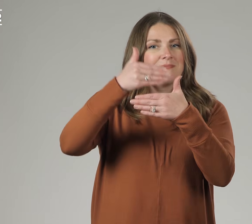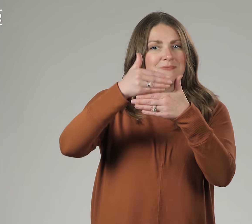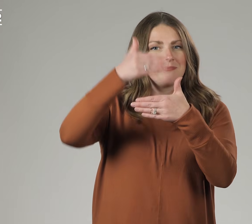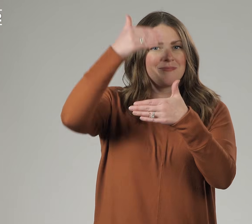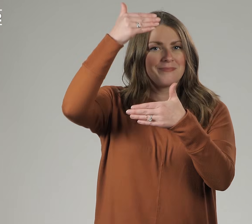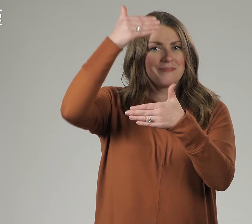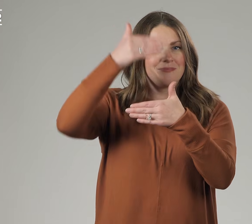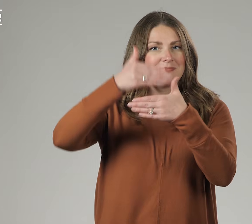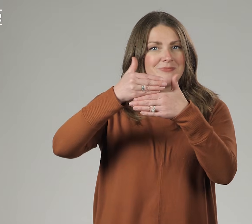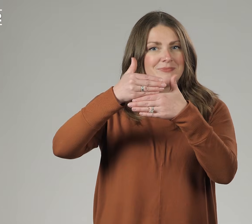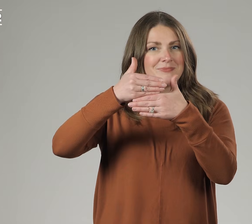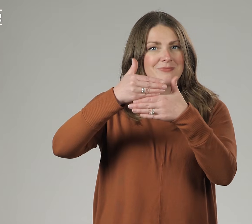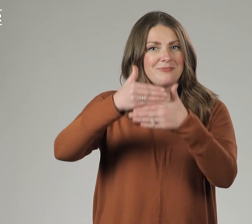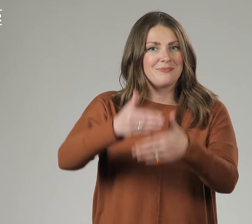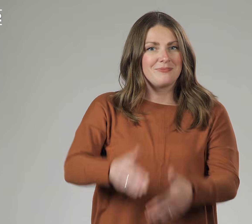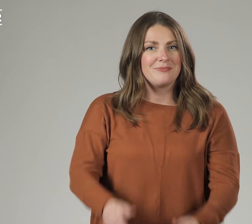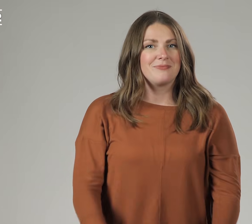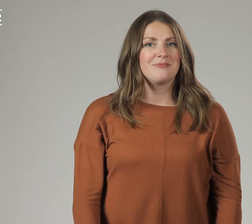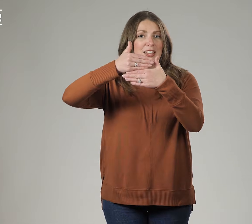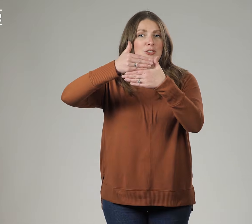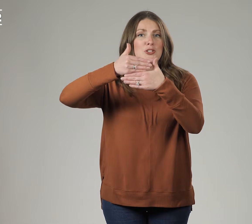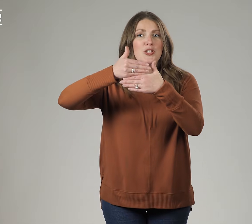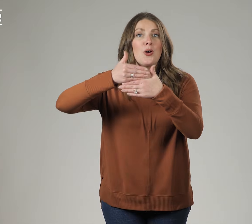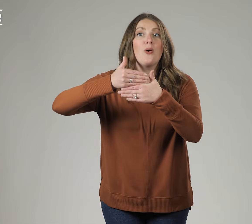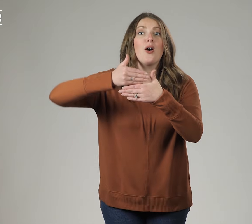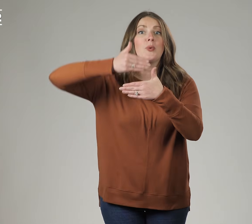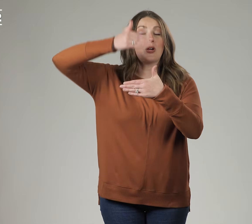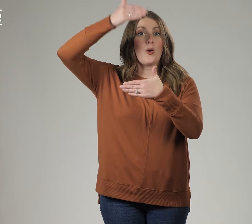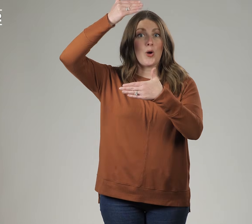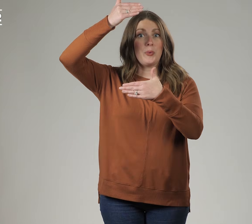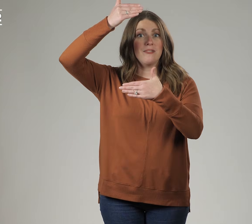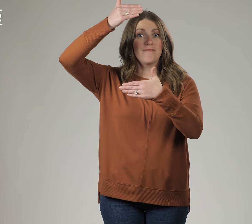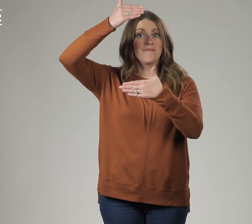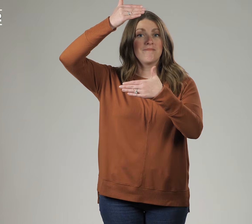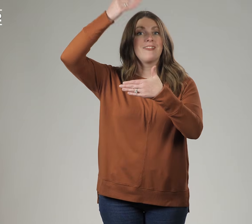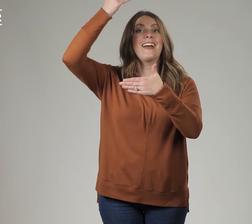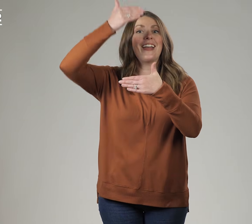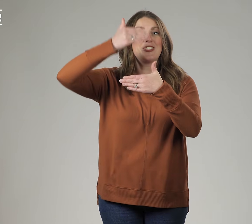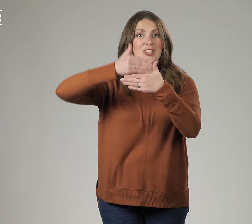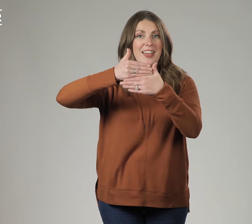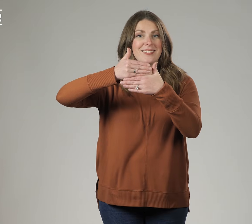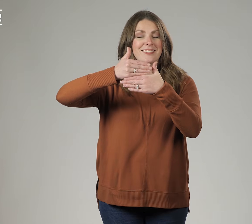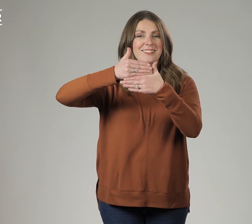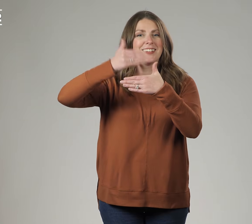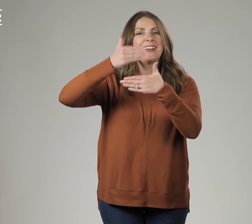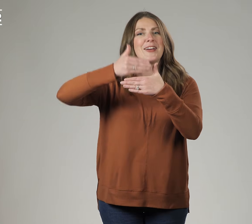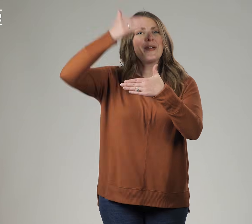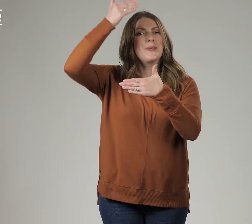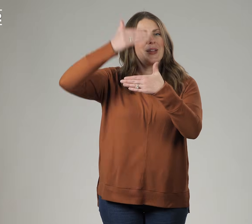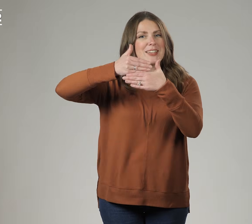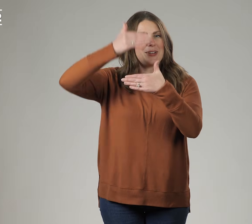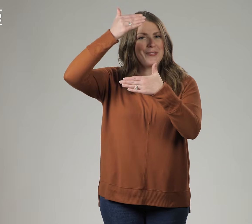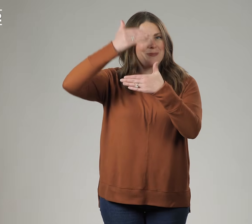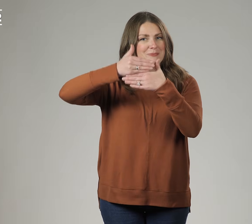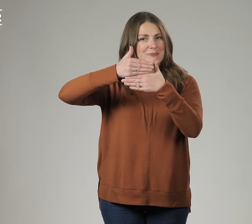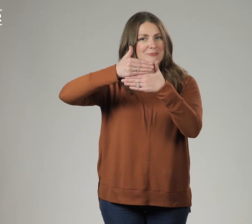window opening and shutting and you can show a window open and shut 'window'.